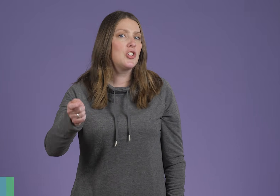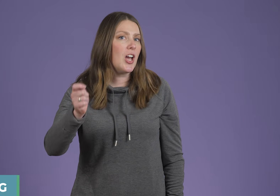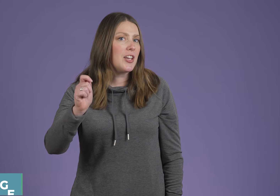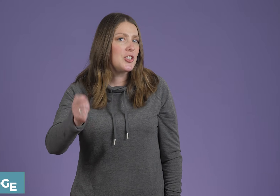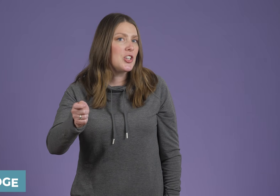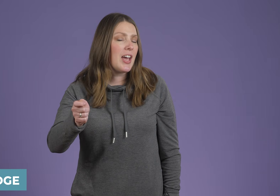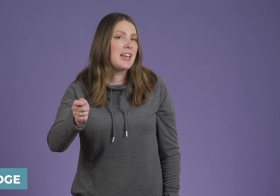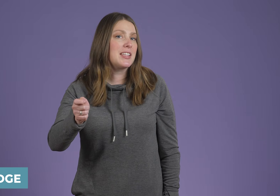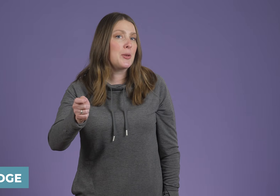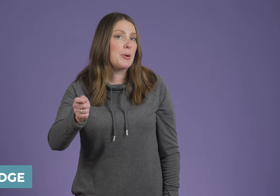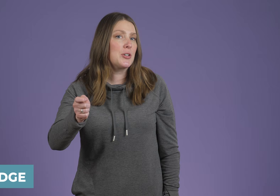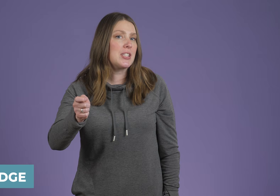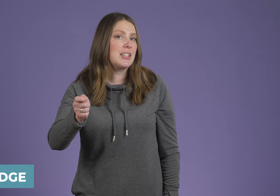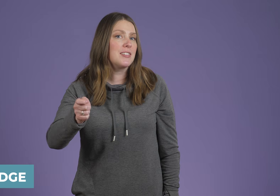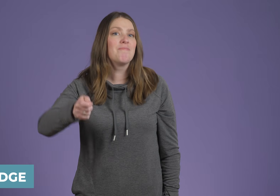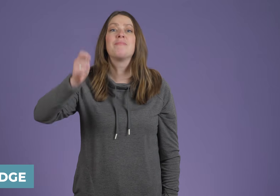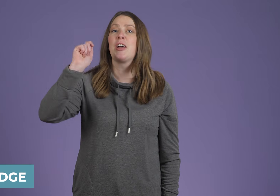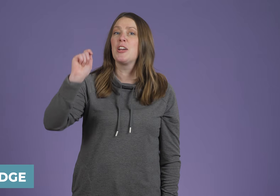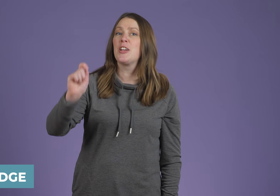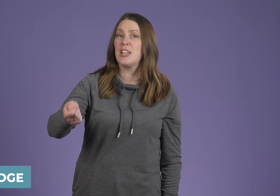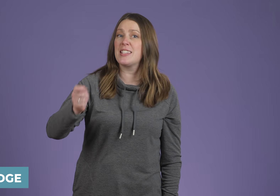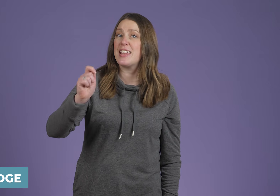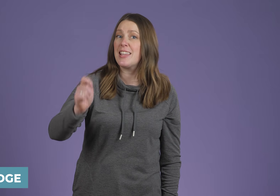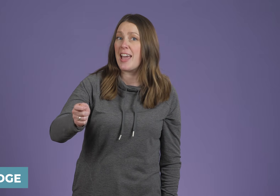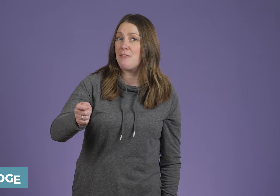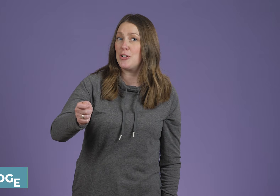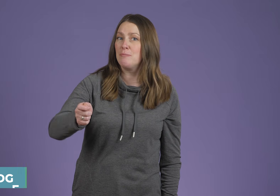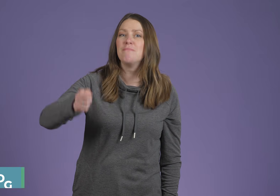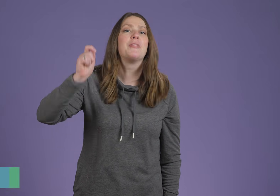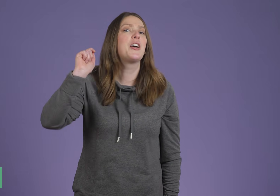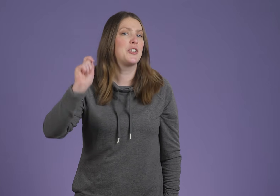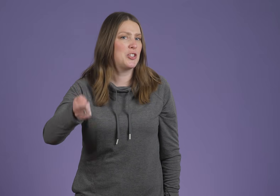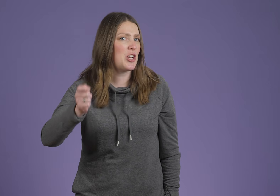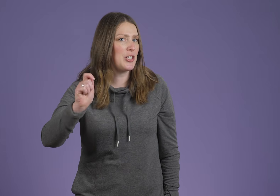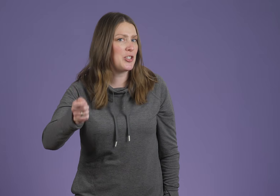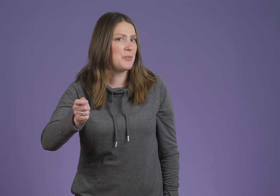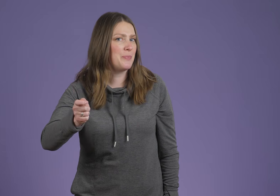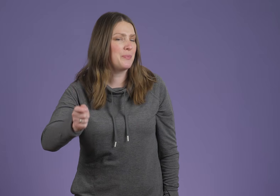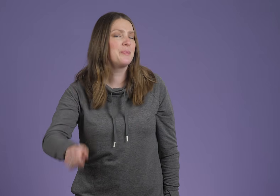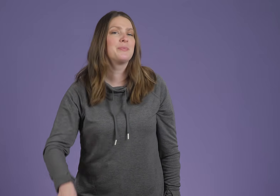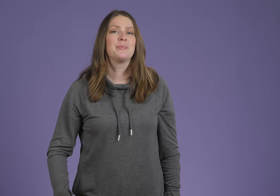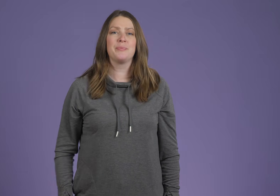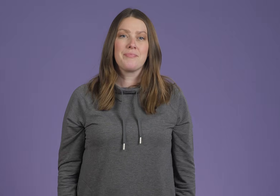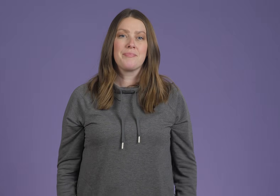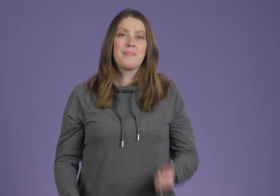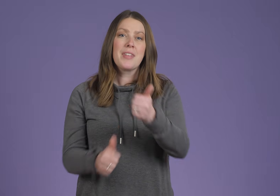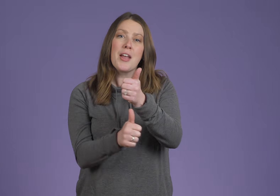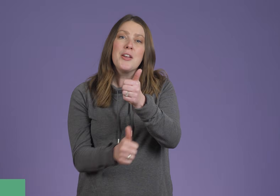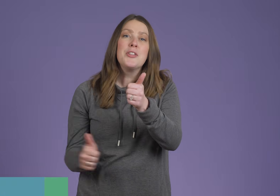Judge. As in the person. It's like the gavel. Judge.